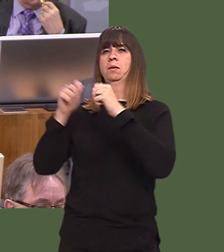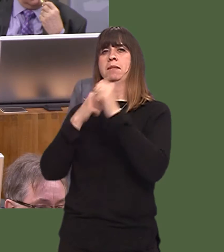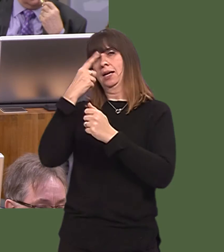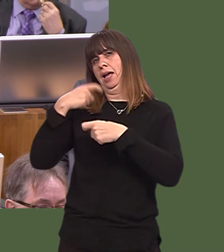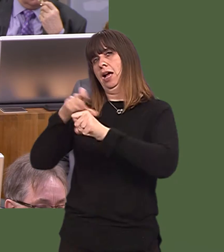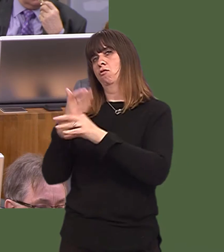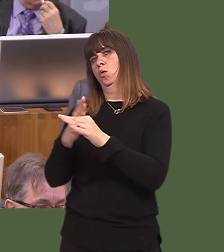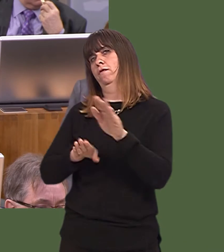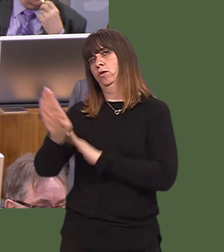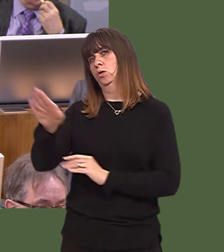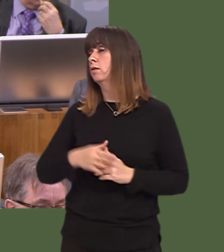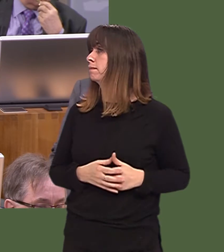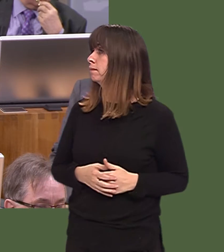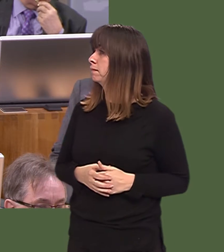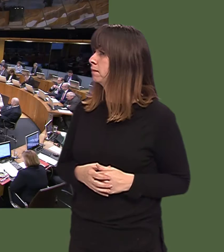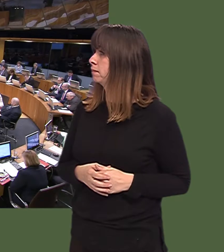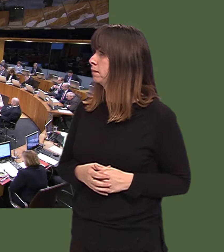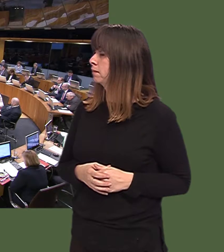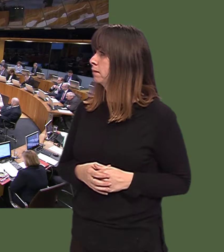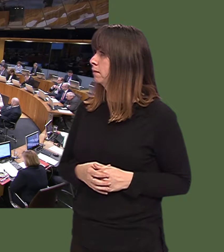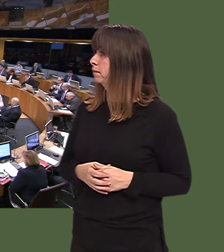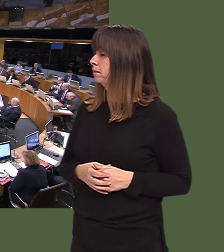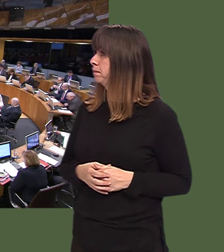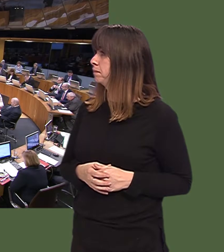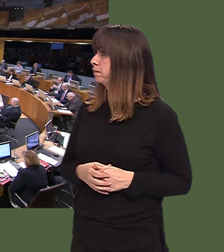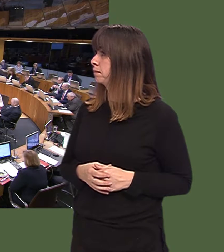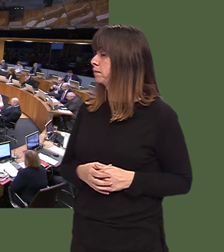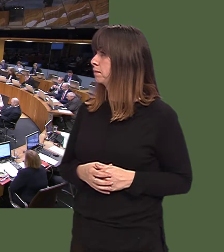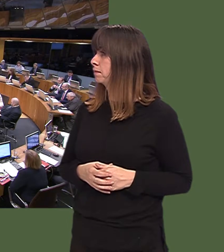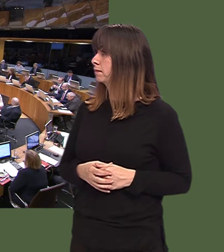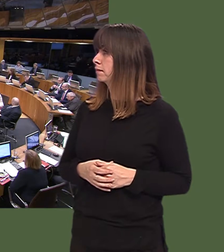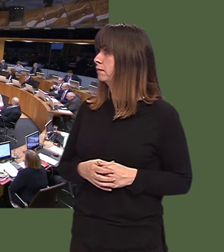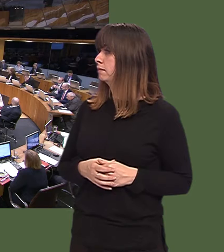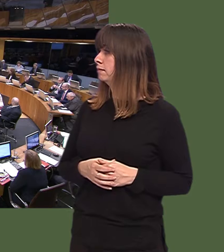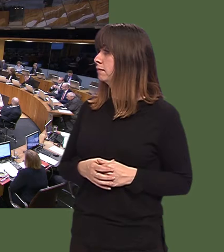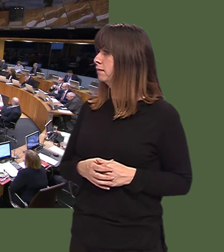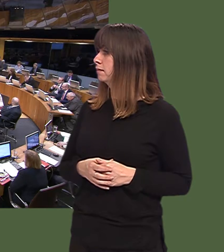Rhun ap Iorwerth: 6.